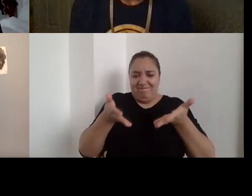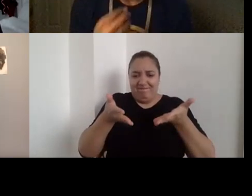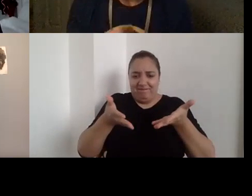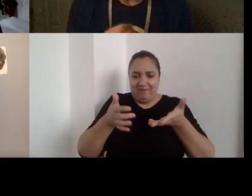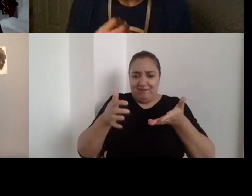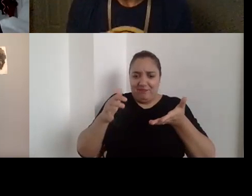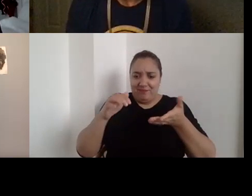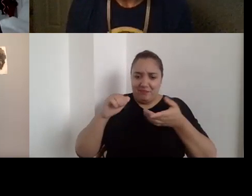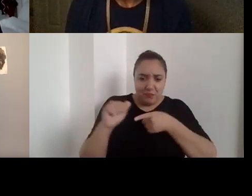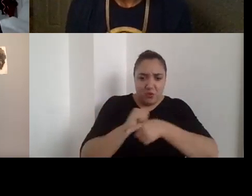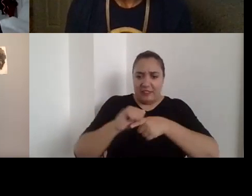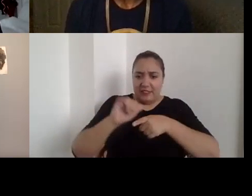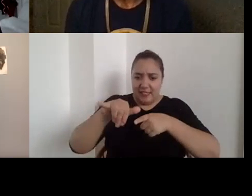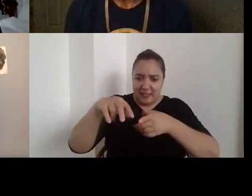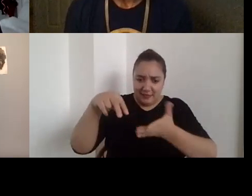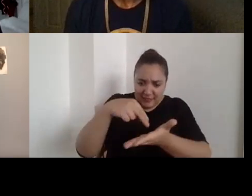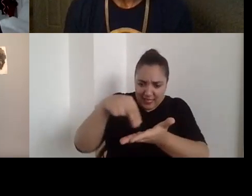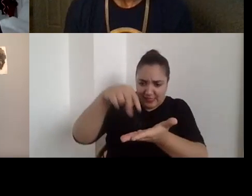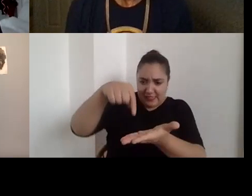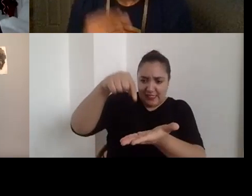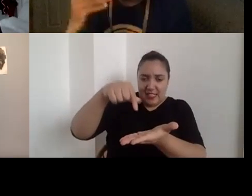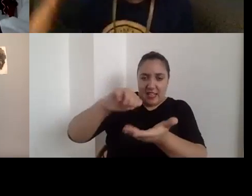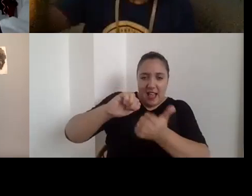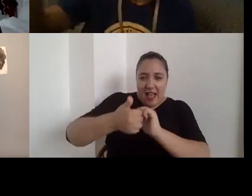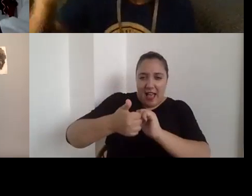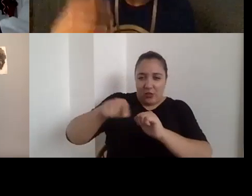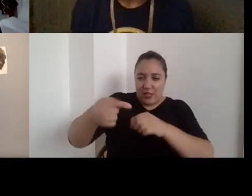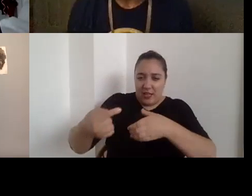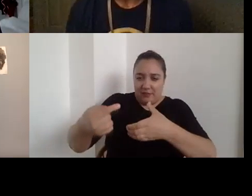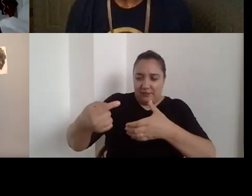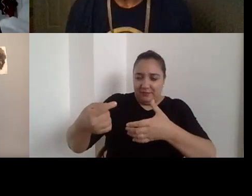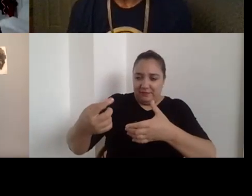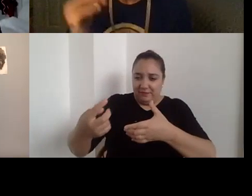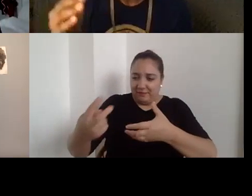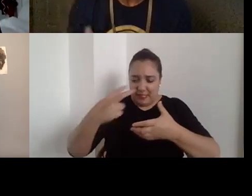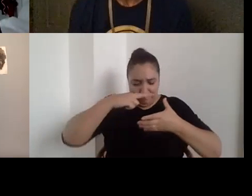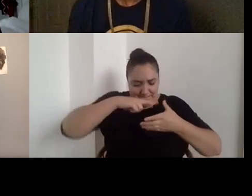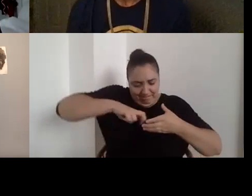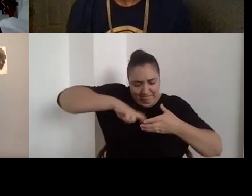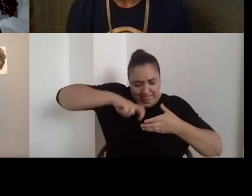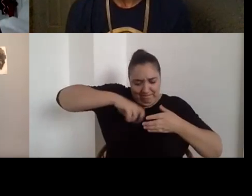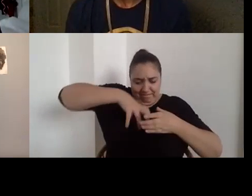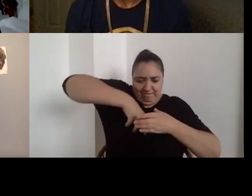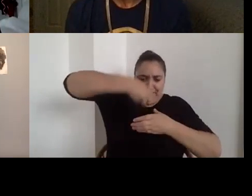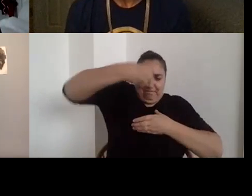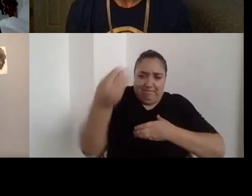our own self reflective practice? Versus trying to get somewhere, trying to do something outside of ourselves?